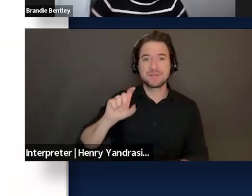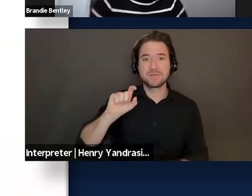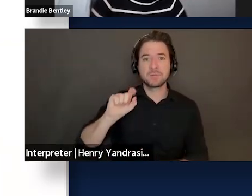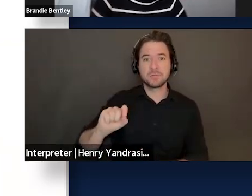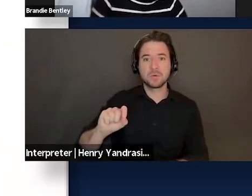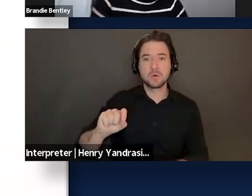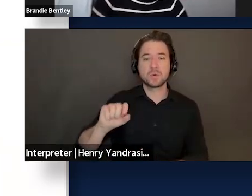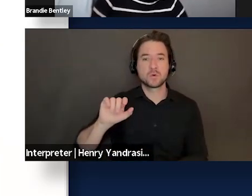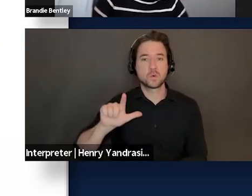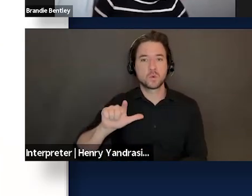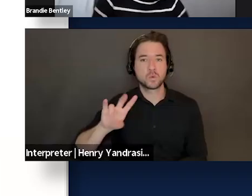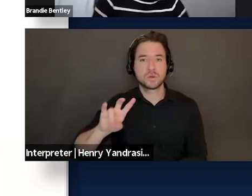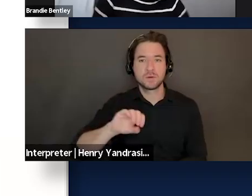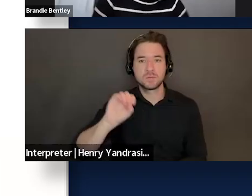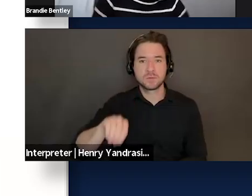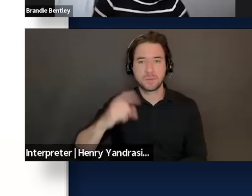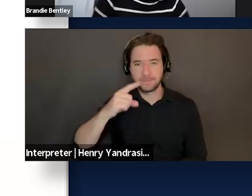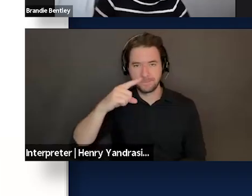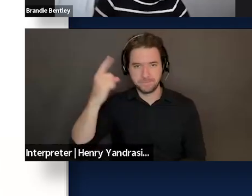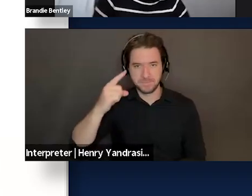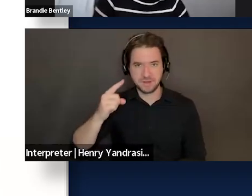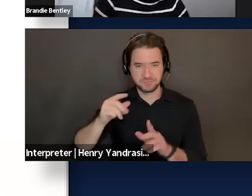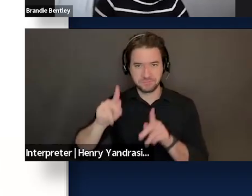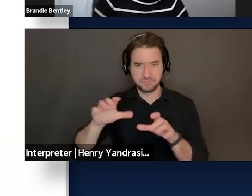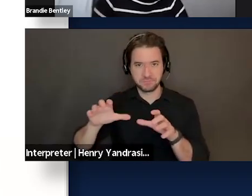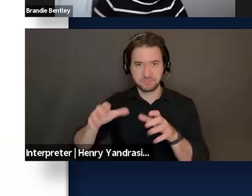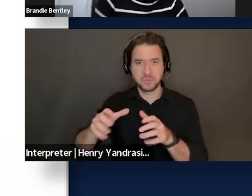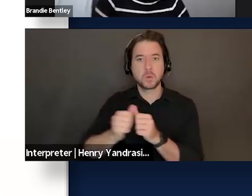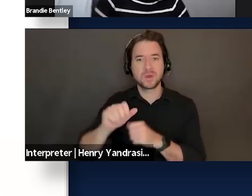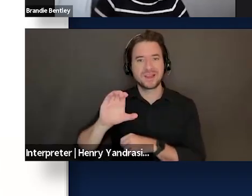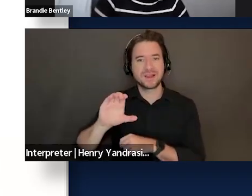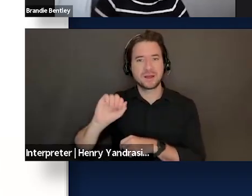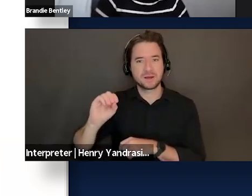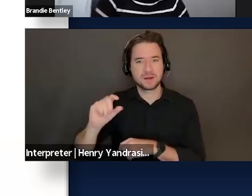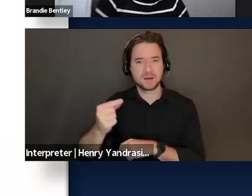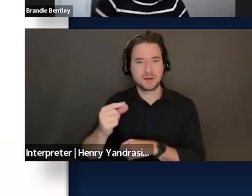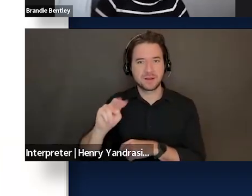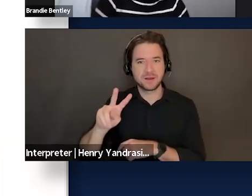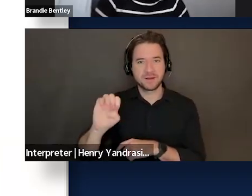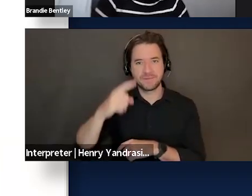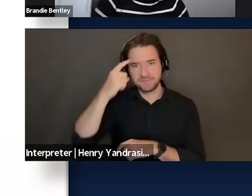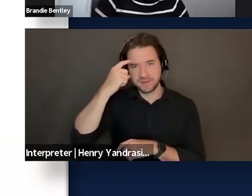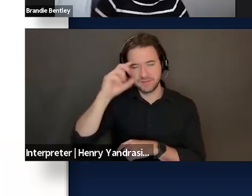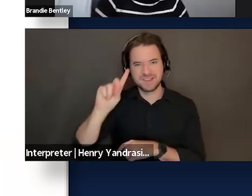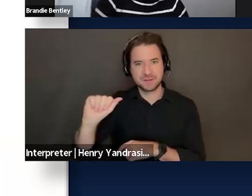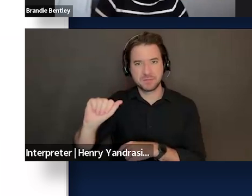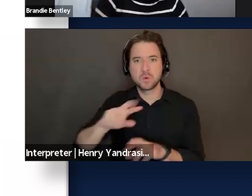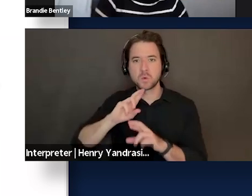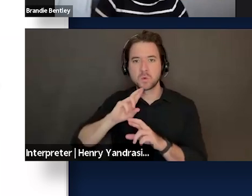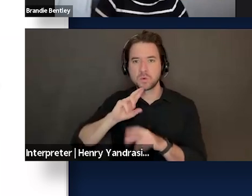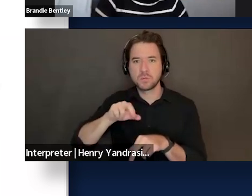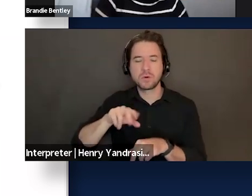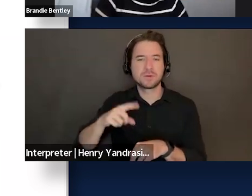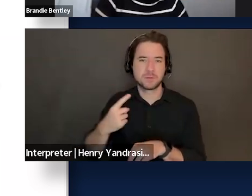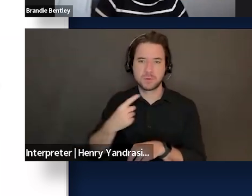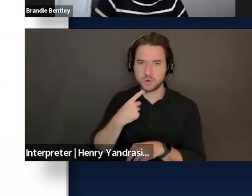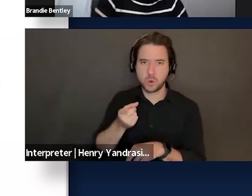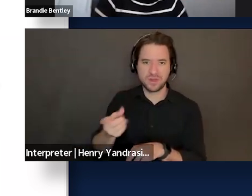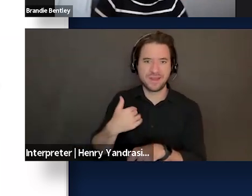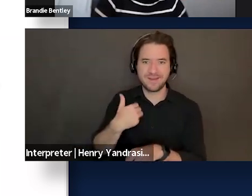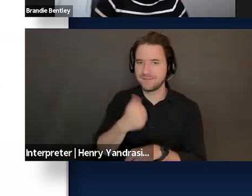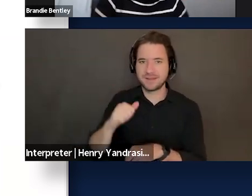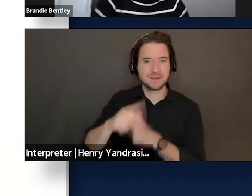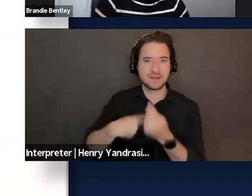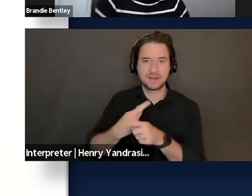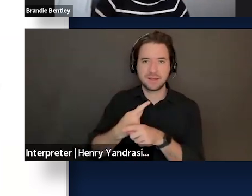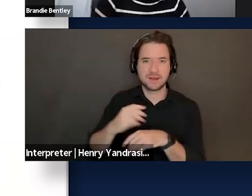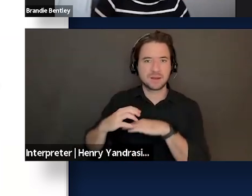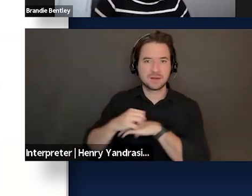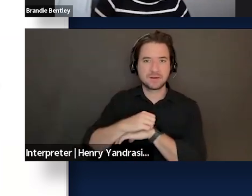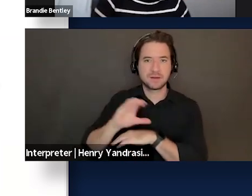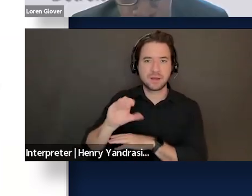27% of Black individuals with cognitive disabilities. reported ever being told that they have, um, any type of cancer.